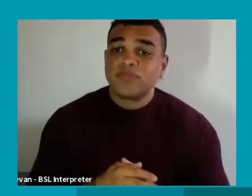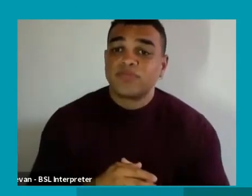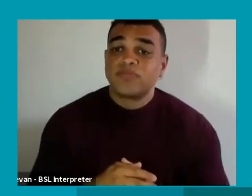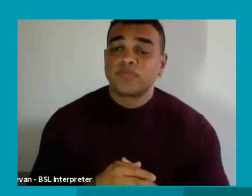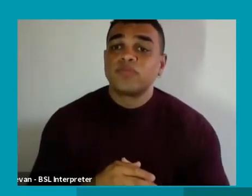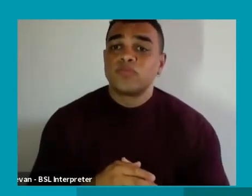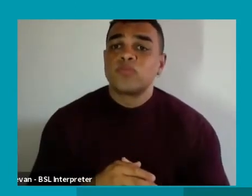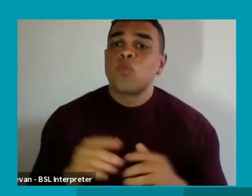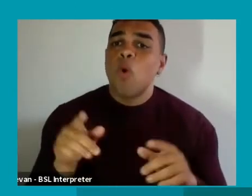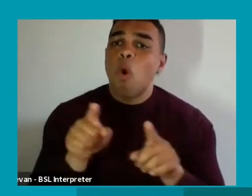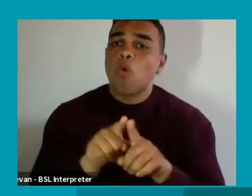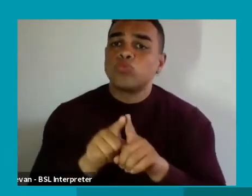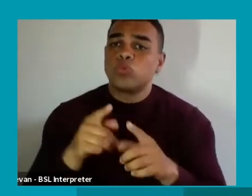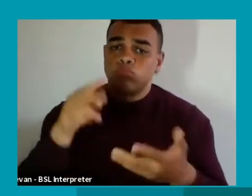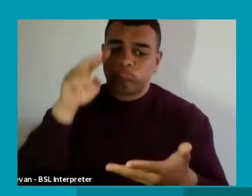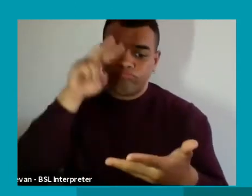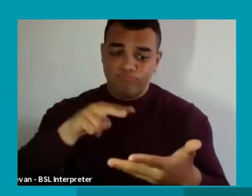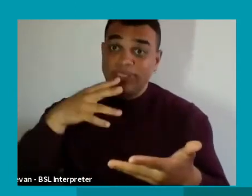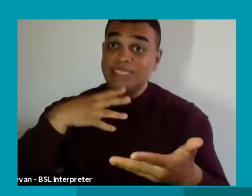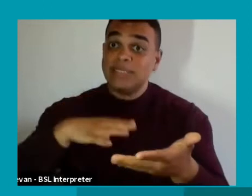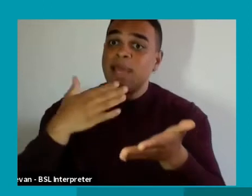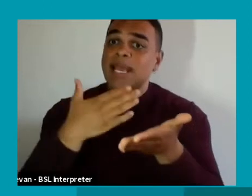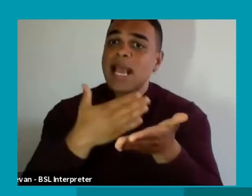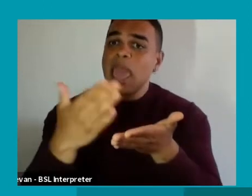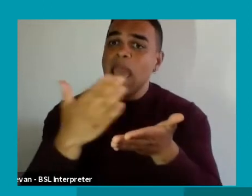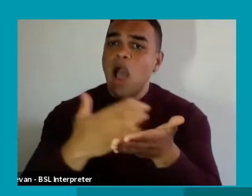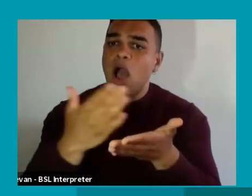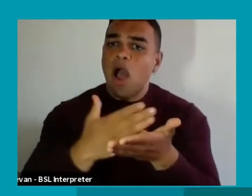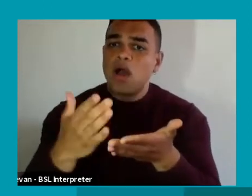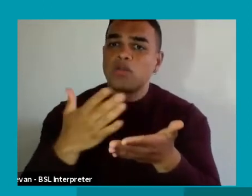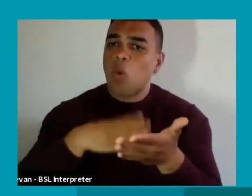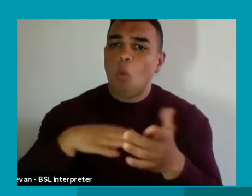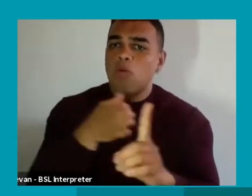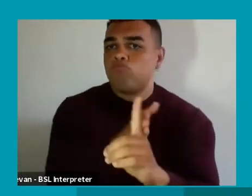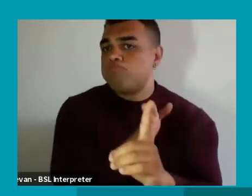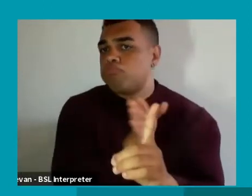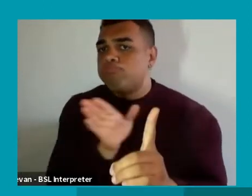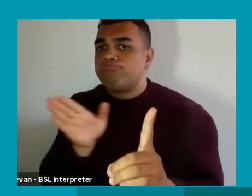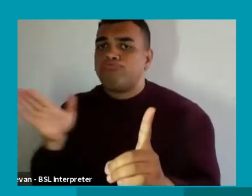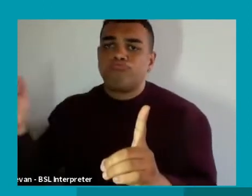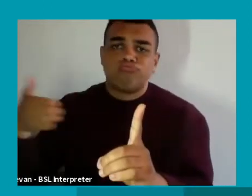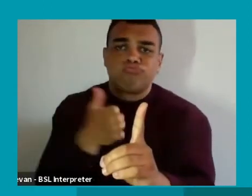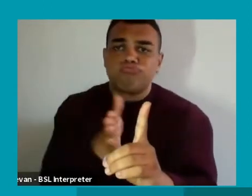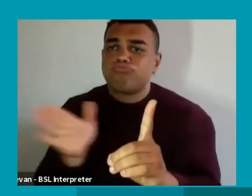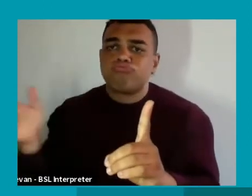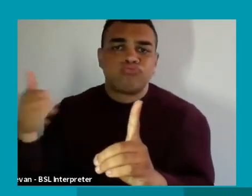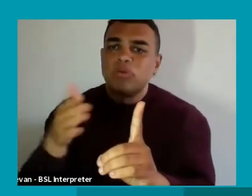simple and concise and straight to the point. So if you can quantify your achievements and you can make an